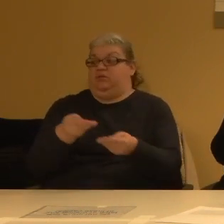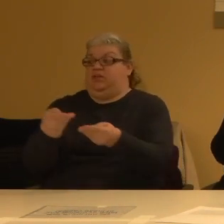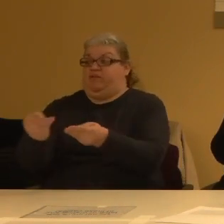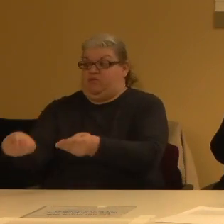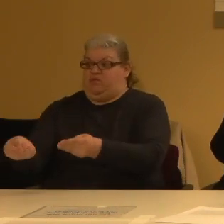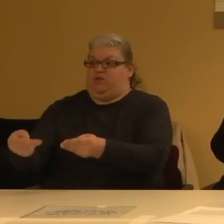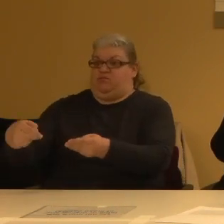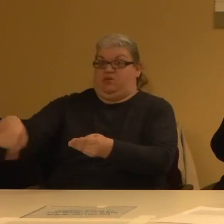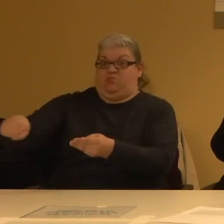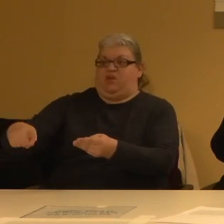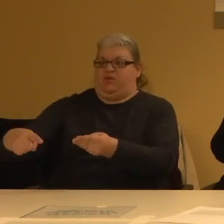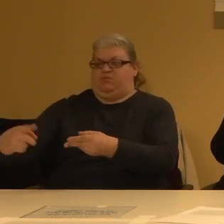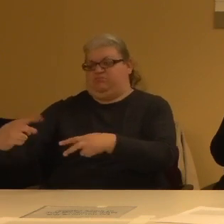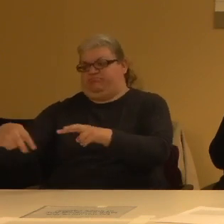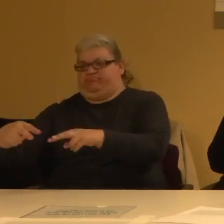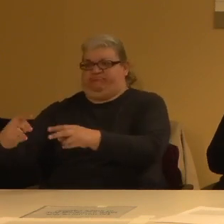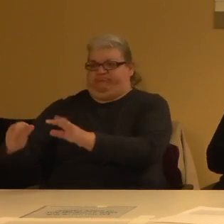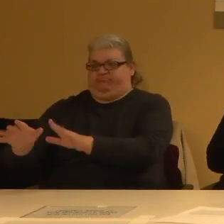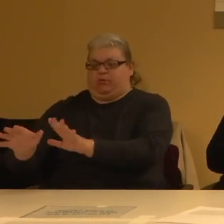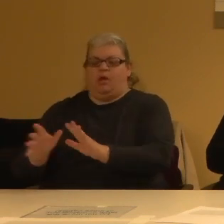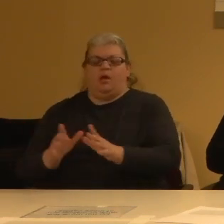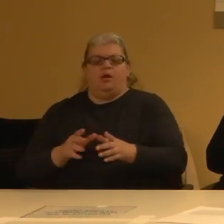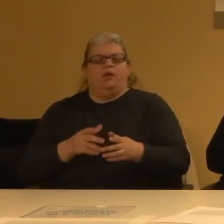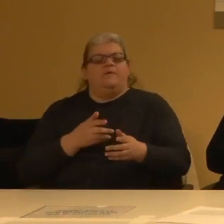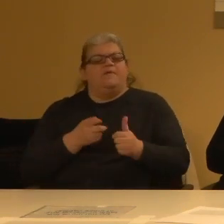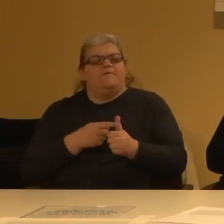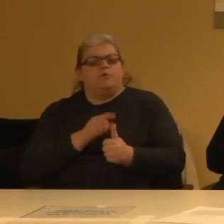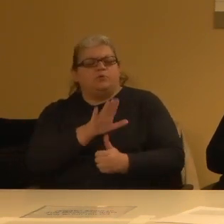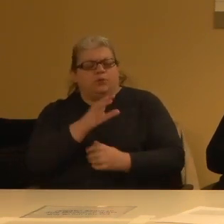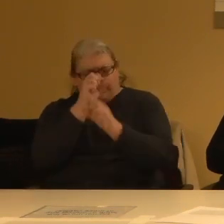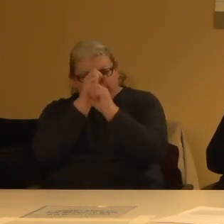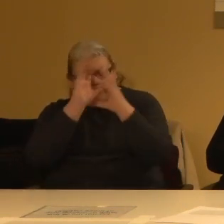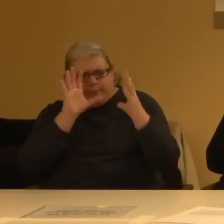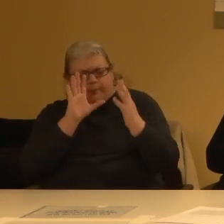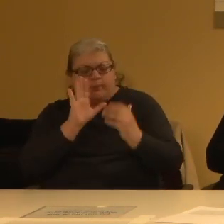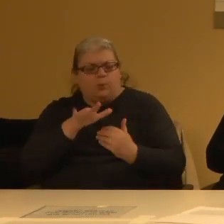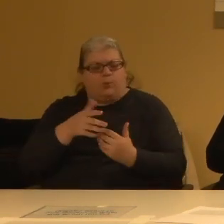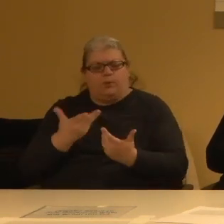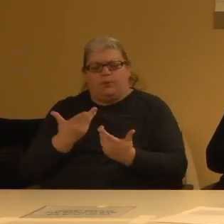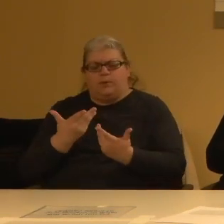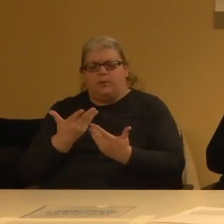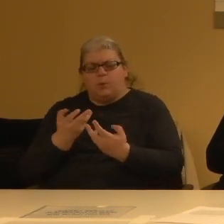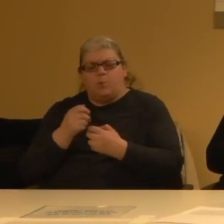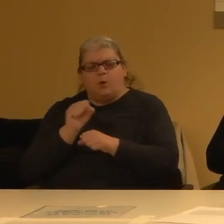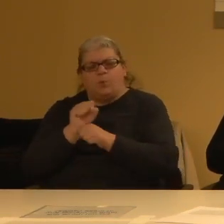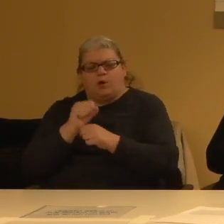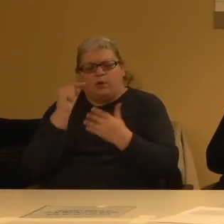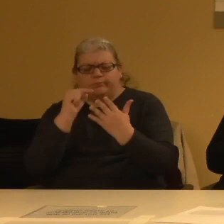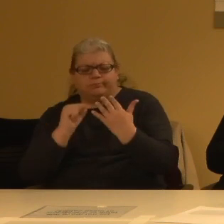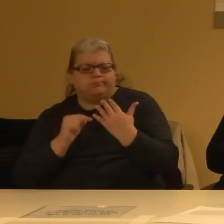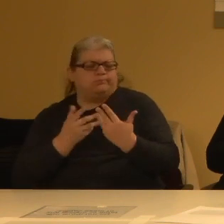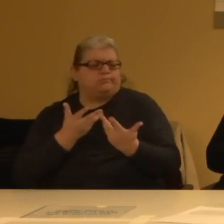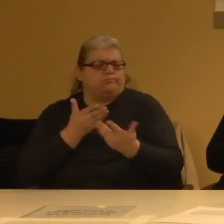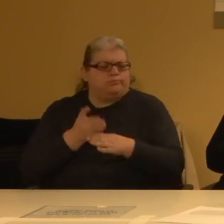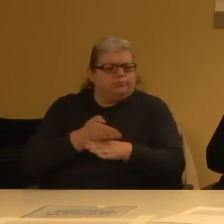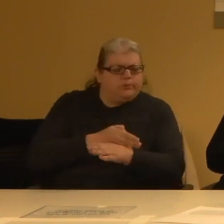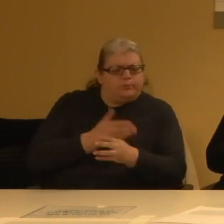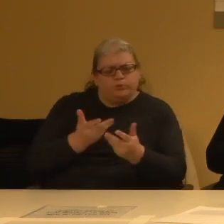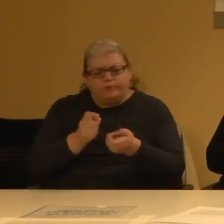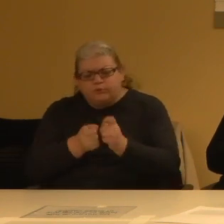Like "What are the things that you see, what do you wanna work on? What are those things?" And then, then I think also in terms, so in that process for me,